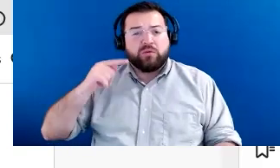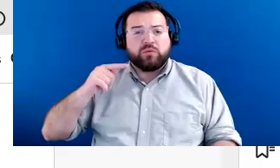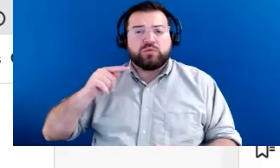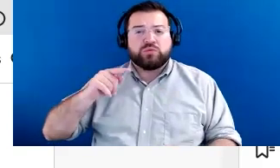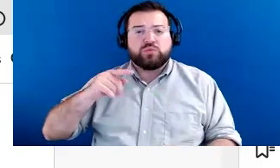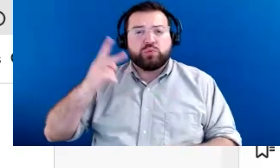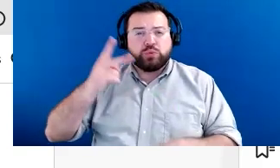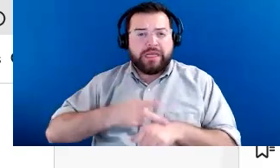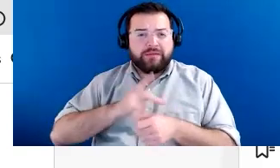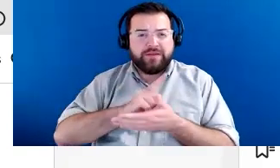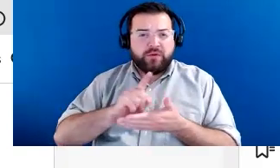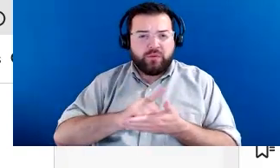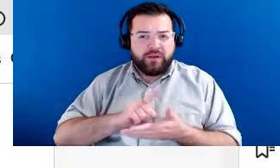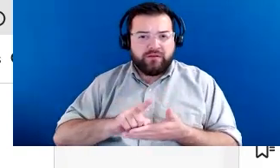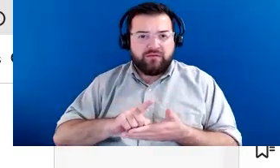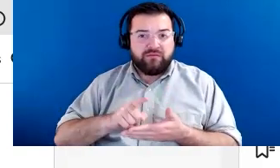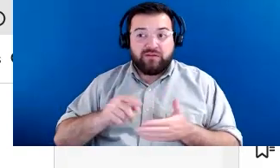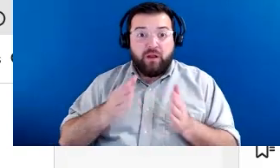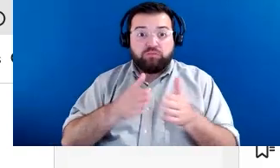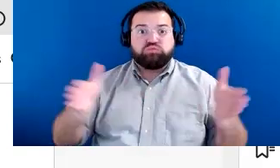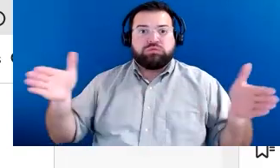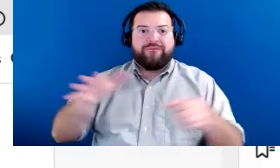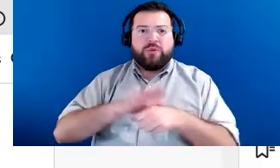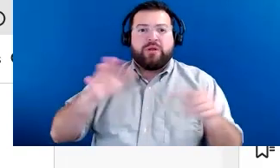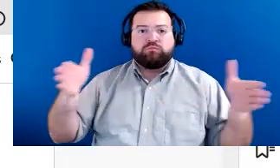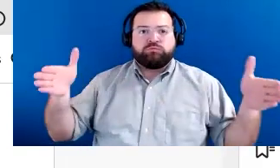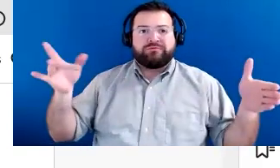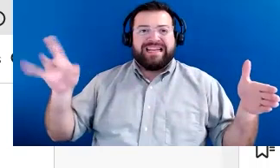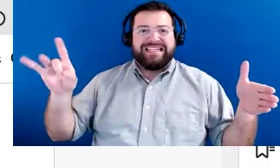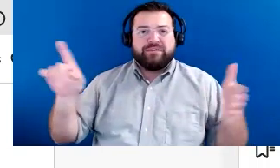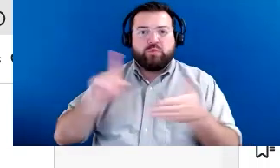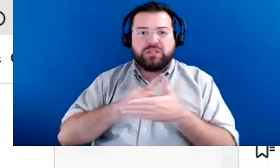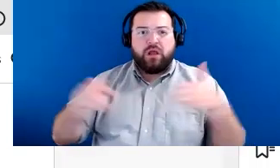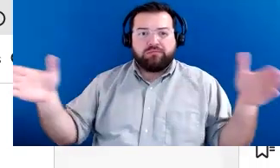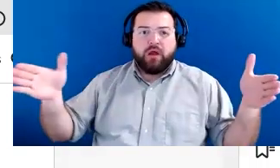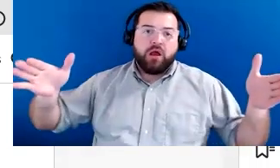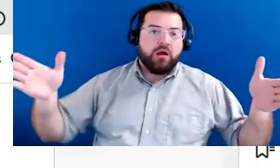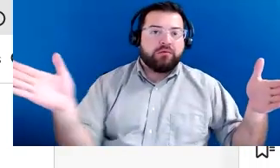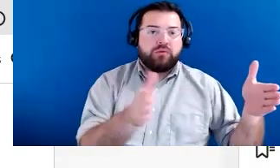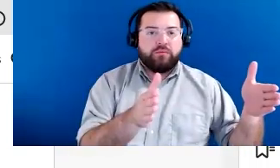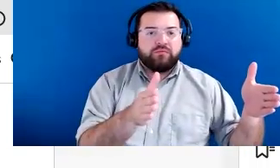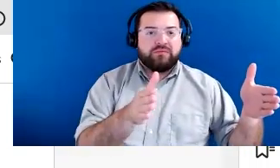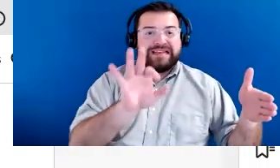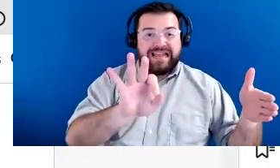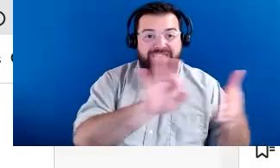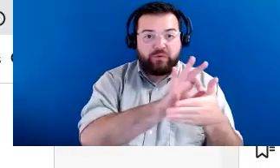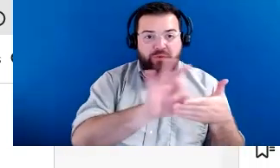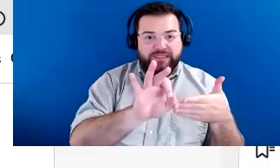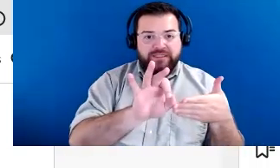Because it's condensed. It's from 18 weeks, it's condensed to nine. And then instead of three units, it's one and a half. So, I don't know.